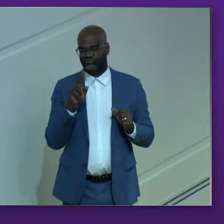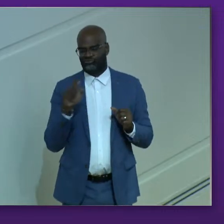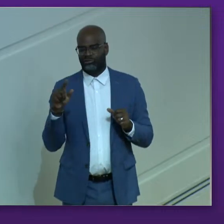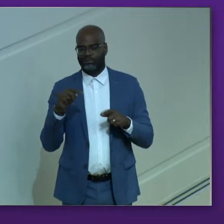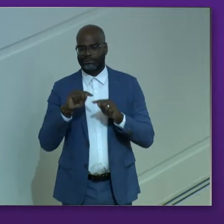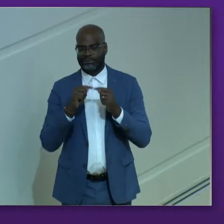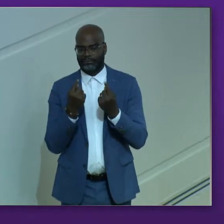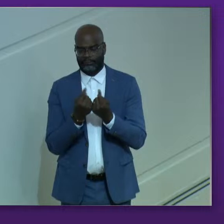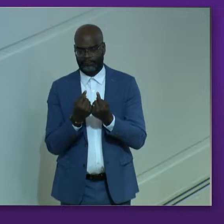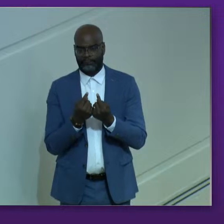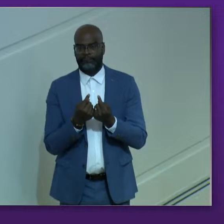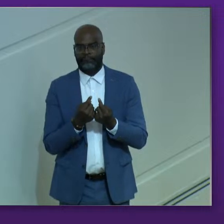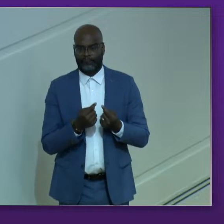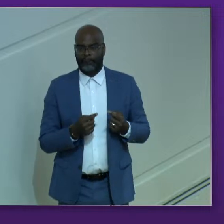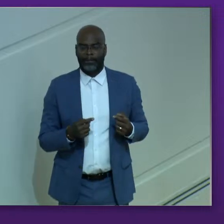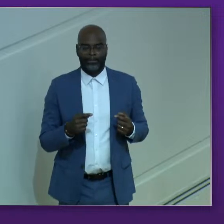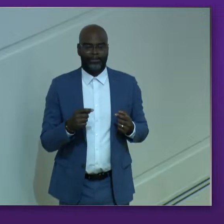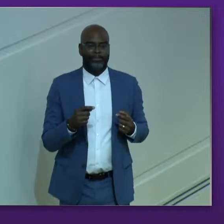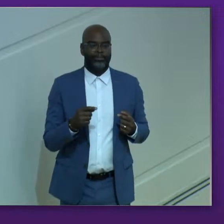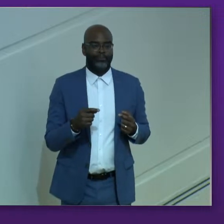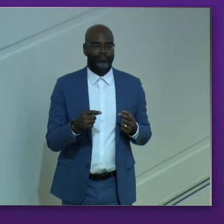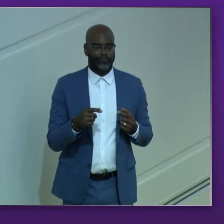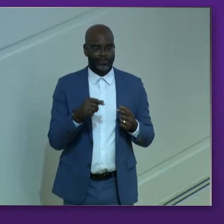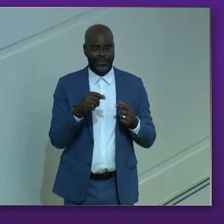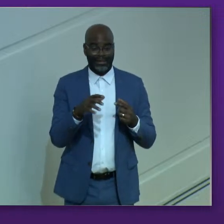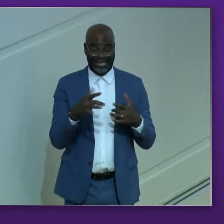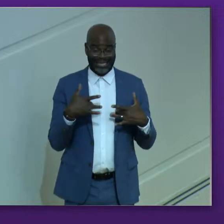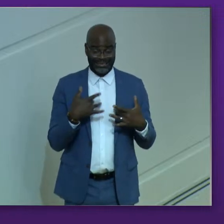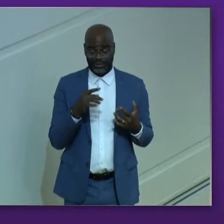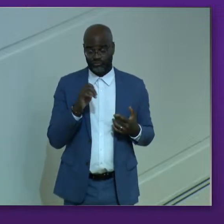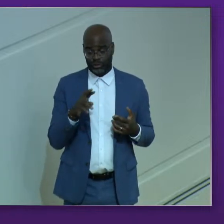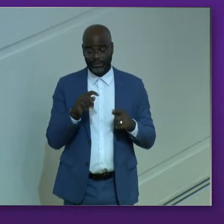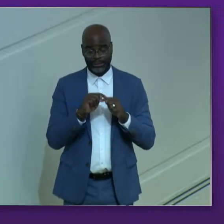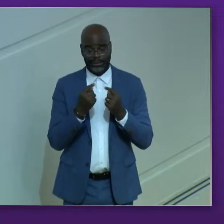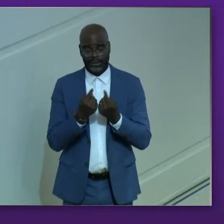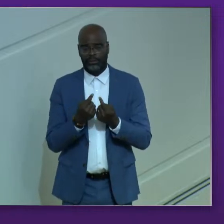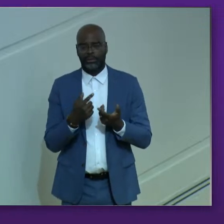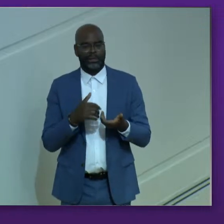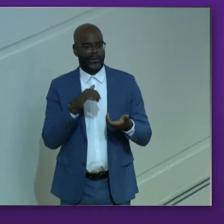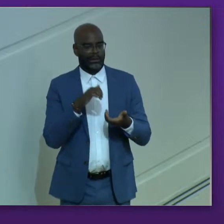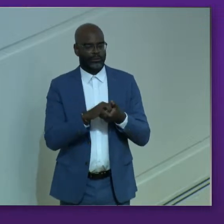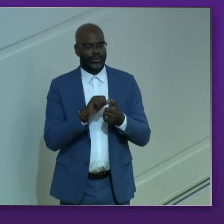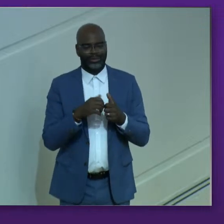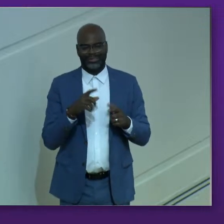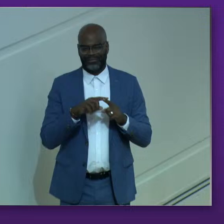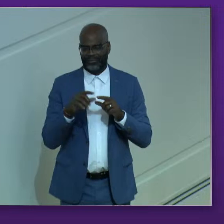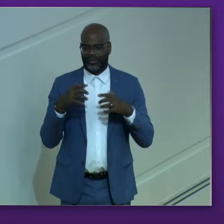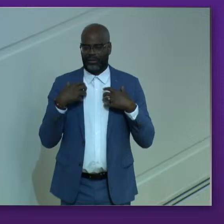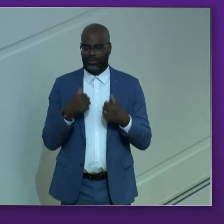POPULATION. THIS COMMITTEE WAS SENTIMENTALLY CONDUCTING INFORMATION SESSIONS WITH THE